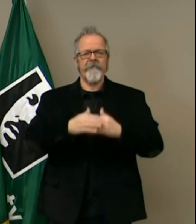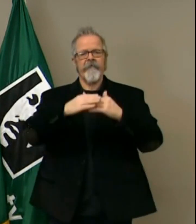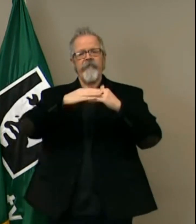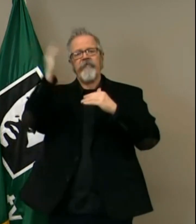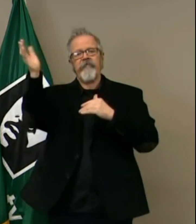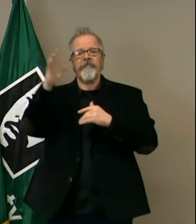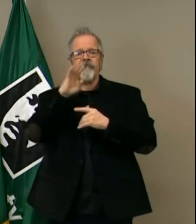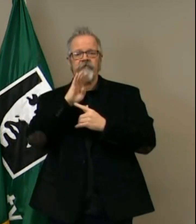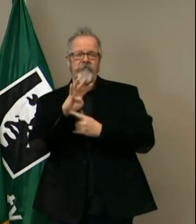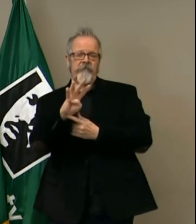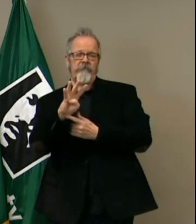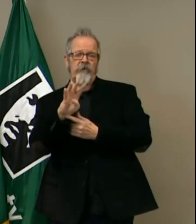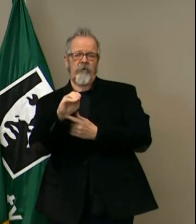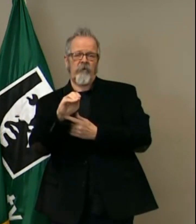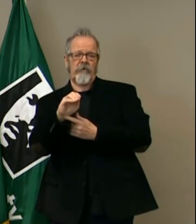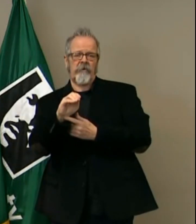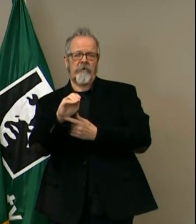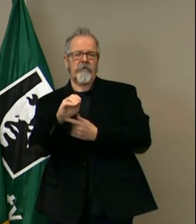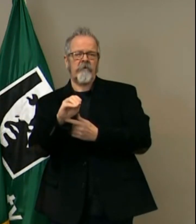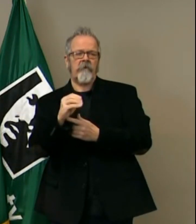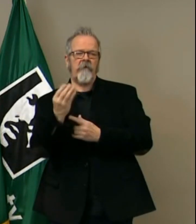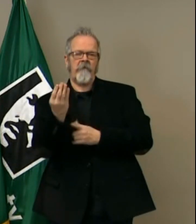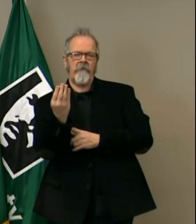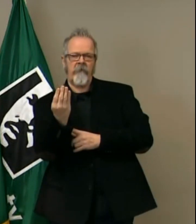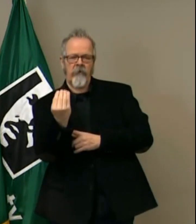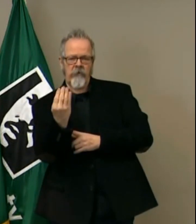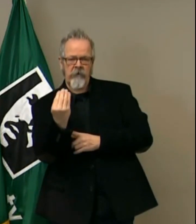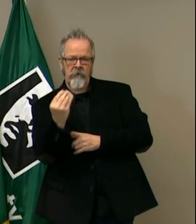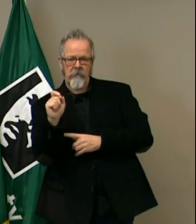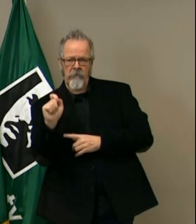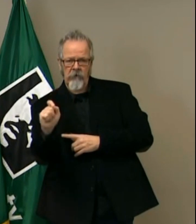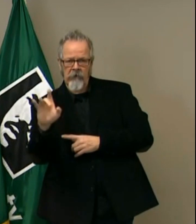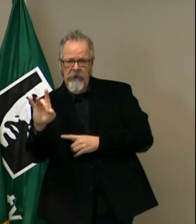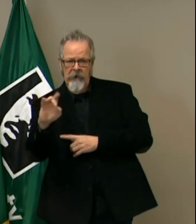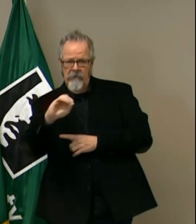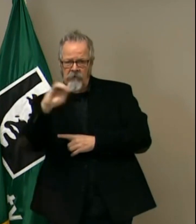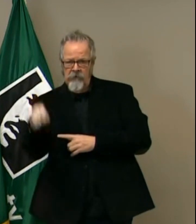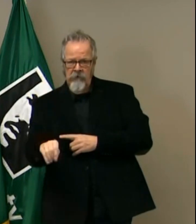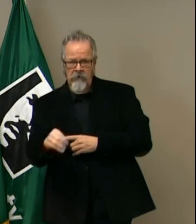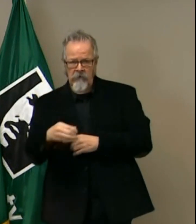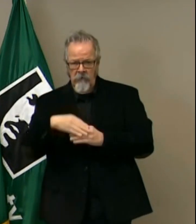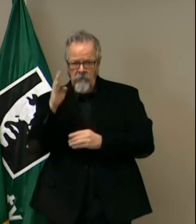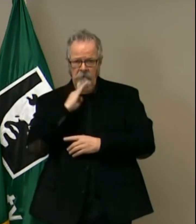anyone in this category I want to make a very personal and gubernatorial request